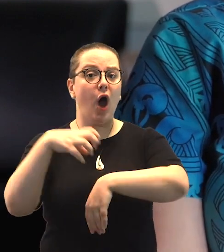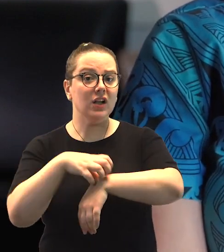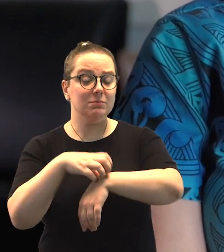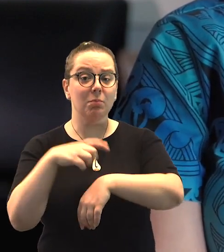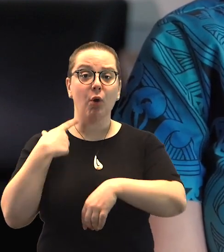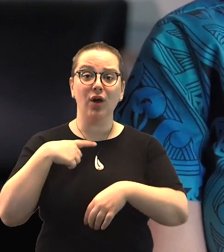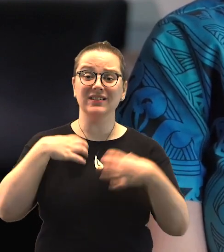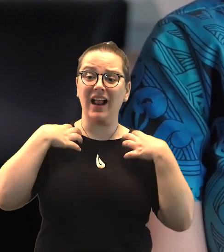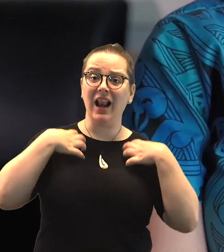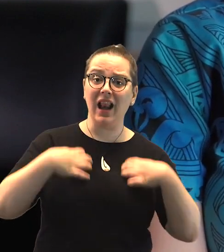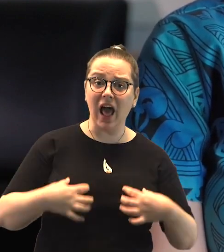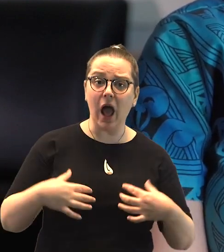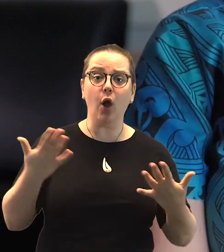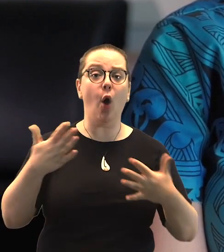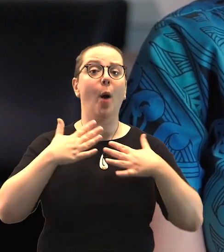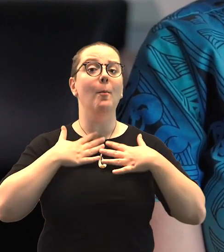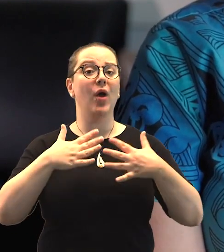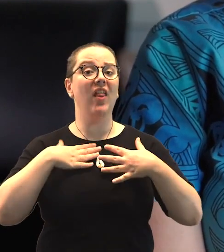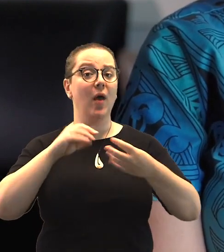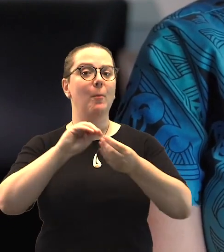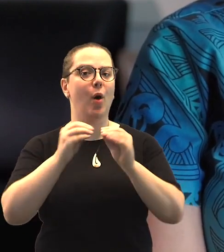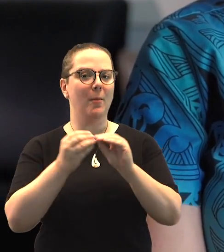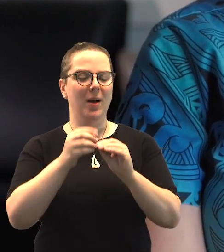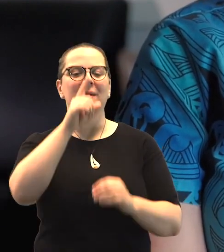they can get a flu vaccine if they're under the age of five